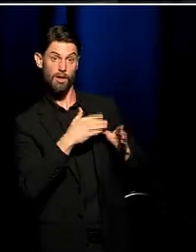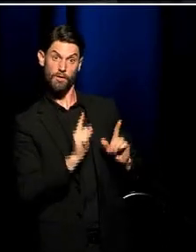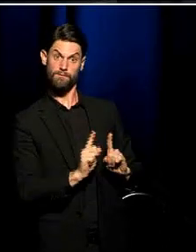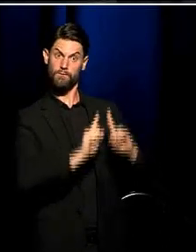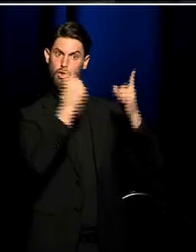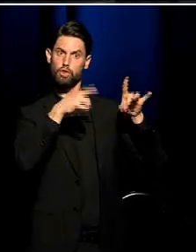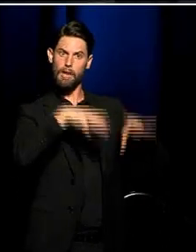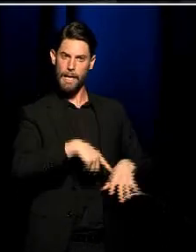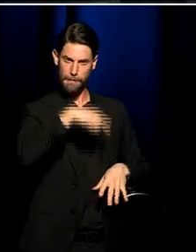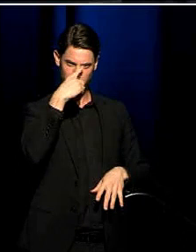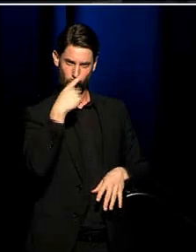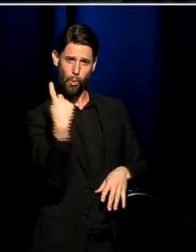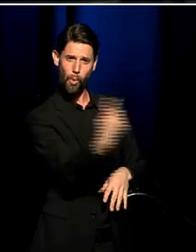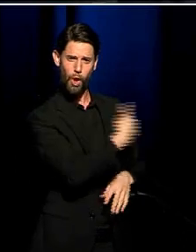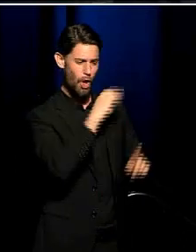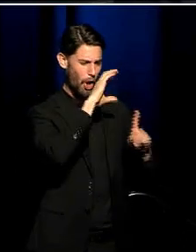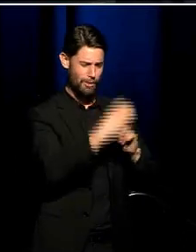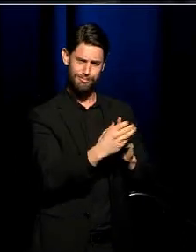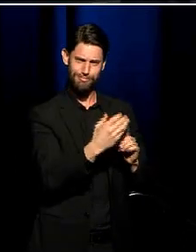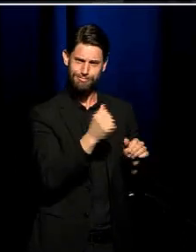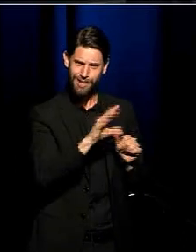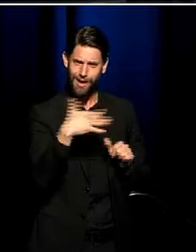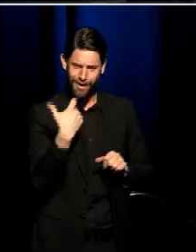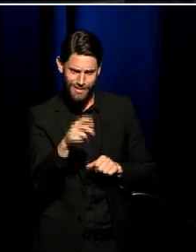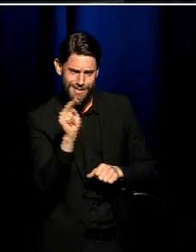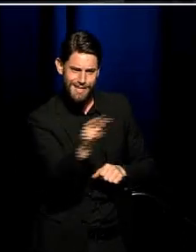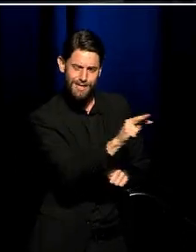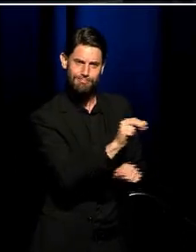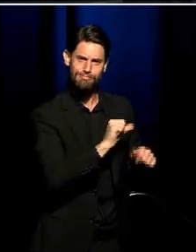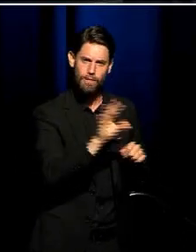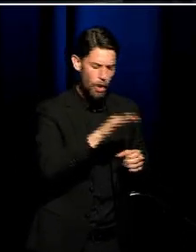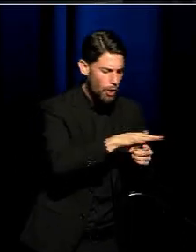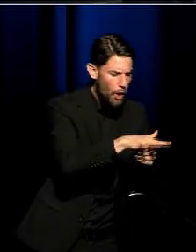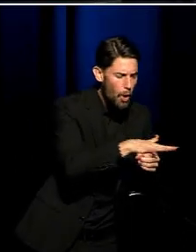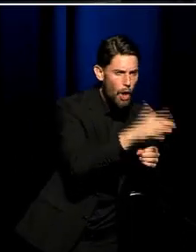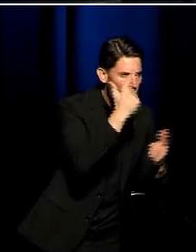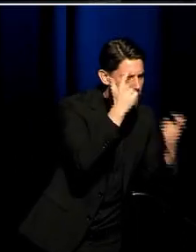and of local initiatives that have afforded a dignity of independence for